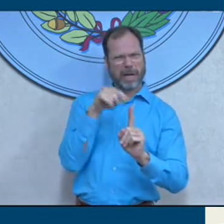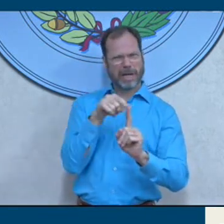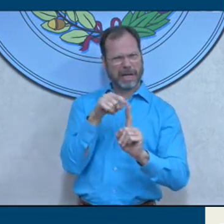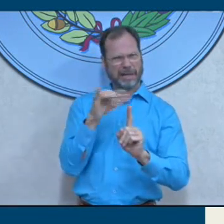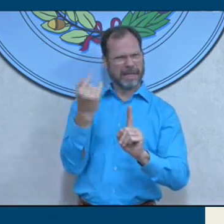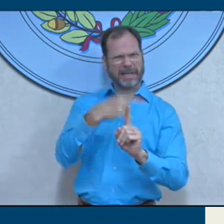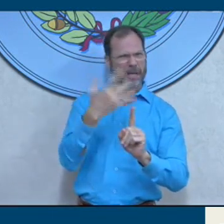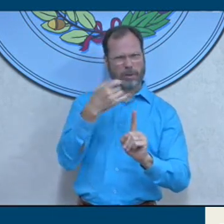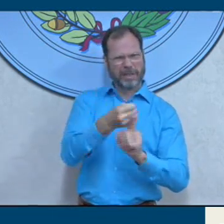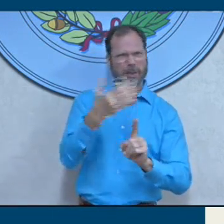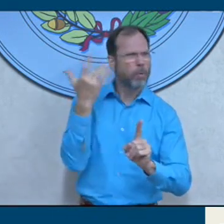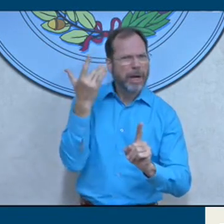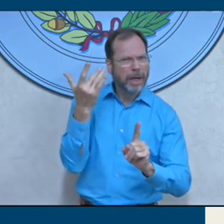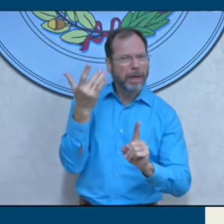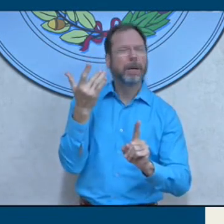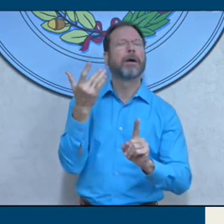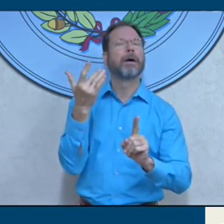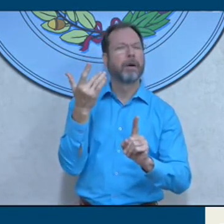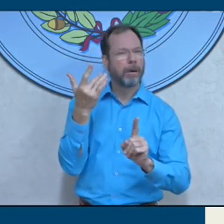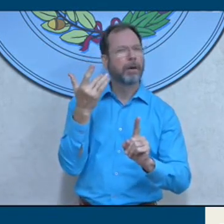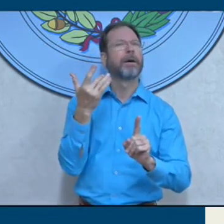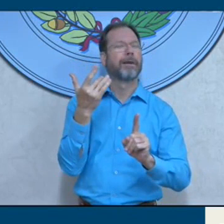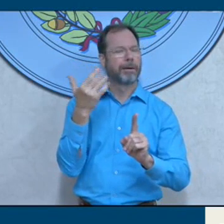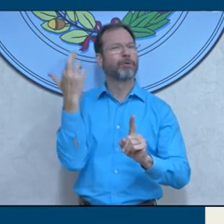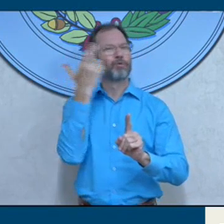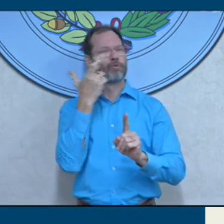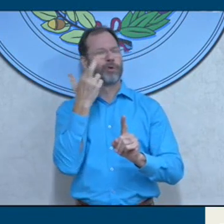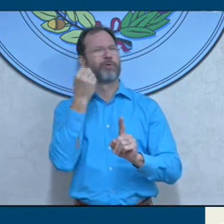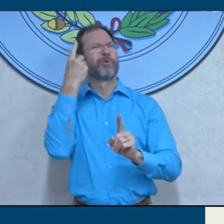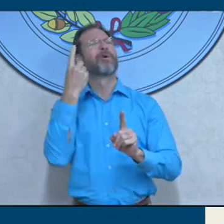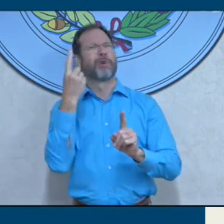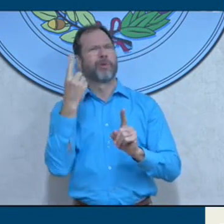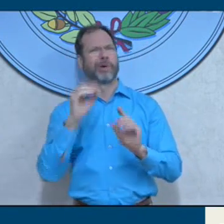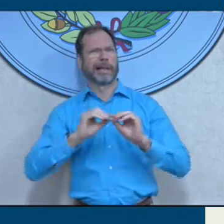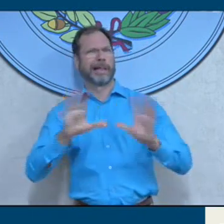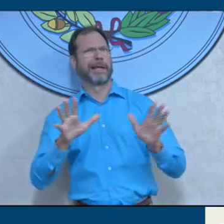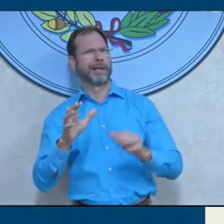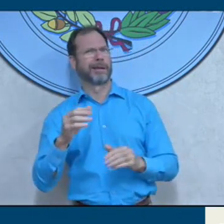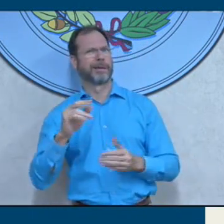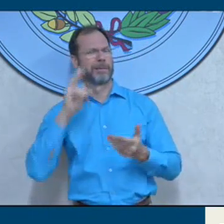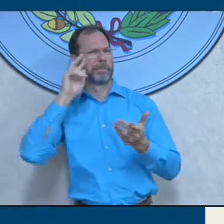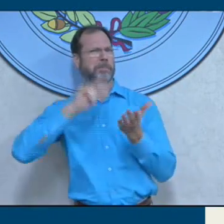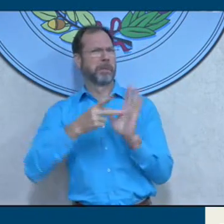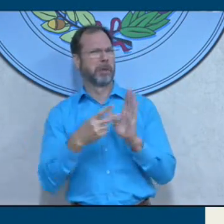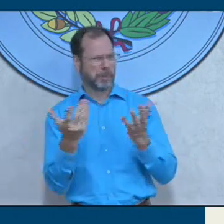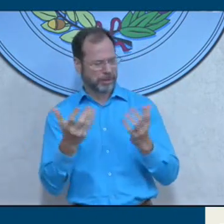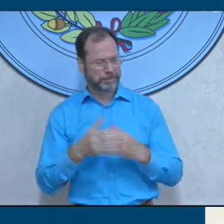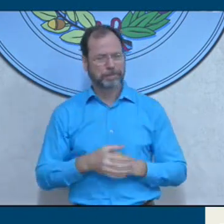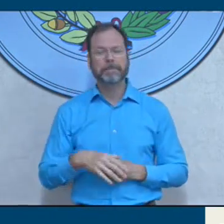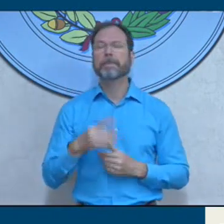HOWEVER, YOU LOOK BEHIND THAT NUMBER AND IN LOOK INTO THE REASON. WHY THERE WAS SUCH A HIGH NUMBER THAT DAY AND THEN